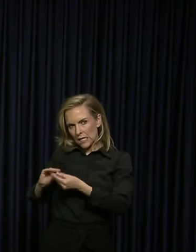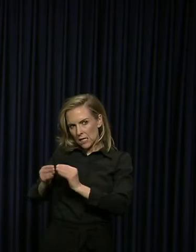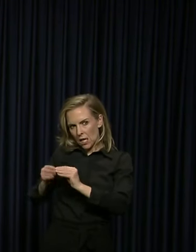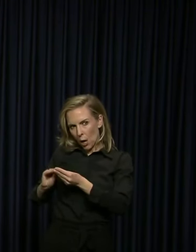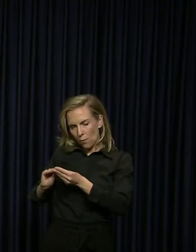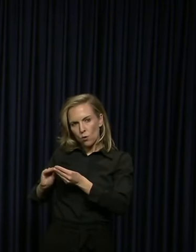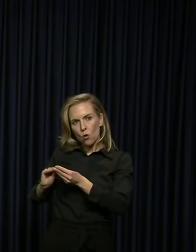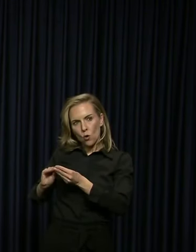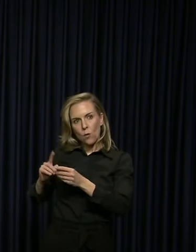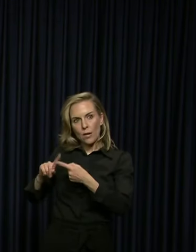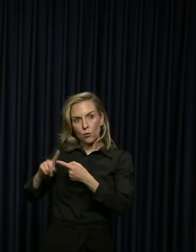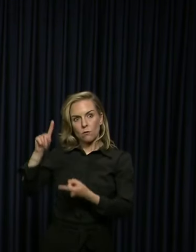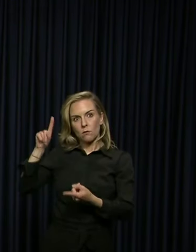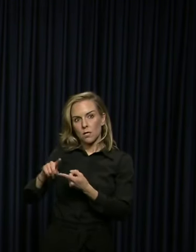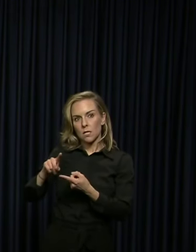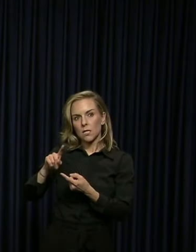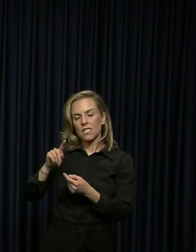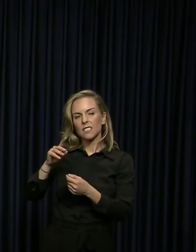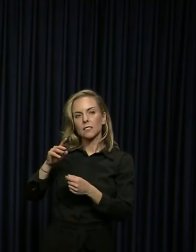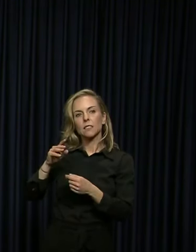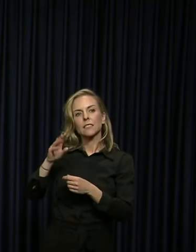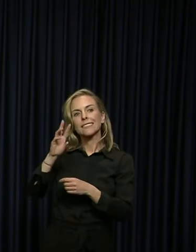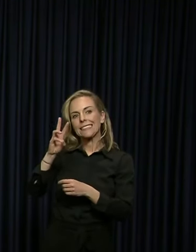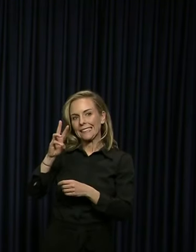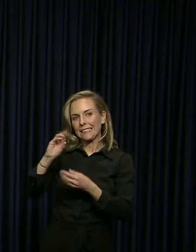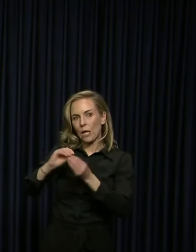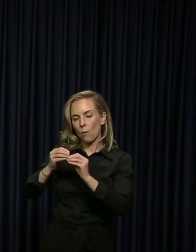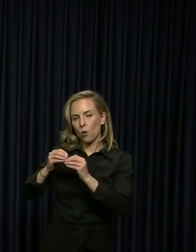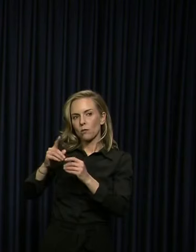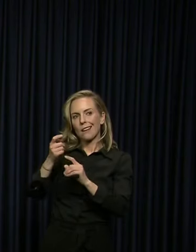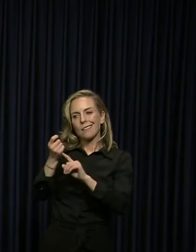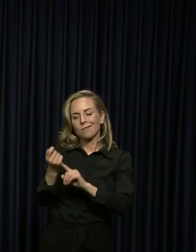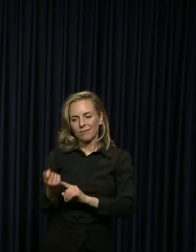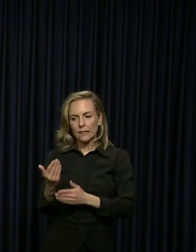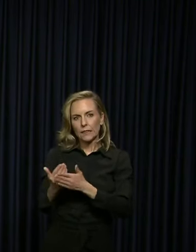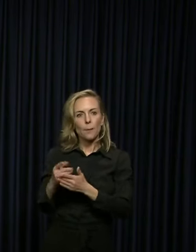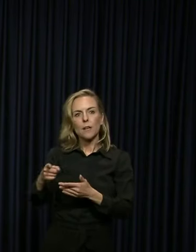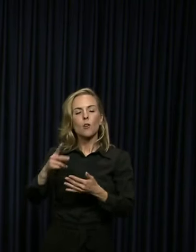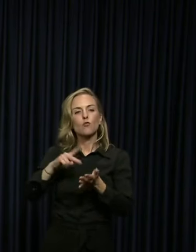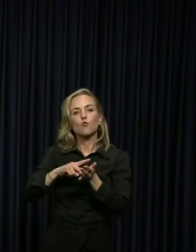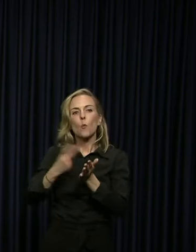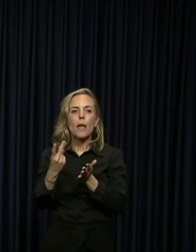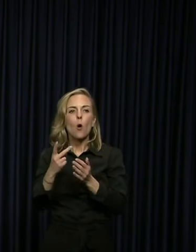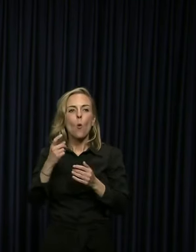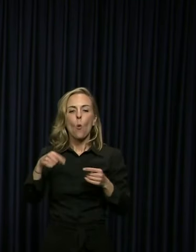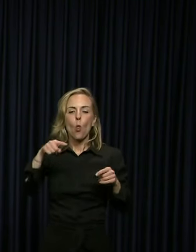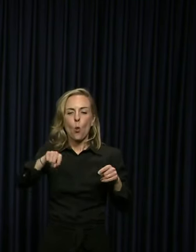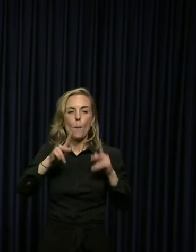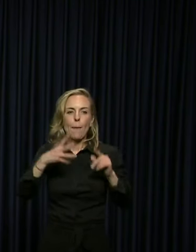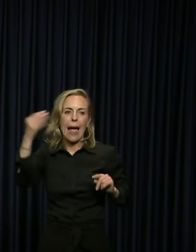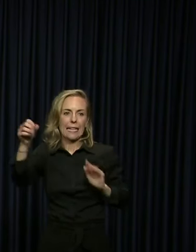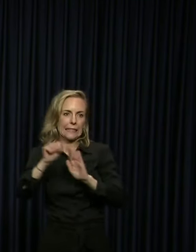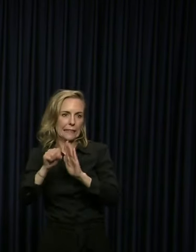BUT WE WILL HAVE THAT AND WE ARE TRACKING THAT AS WE GO FORWARD.